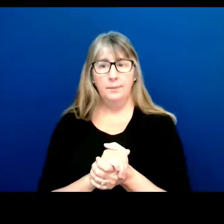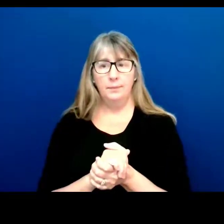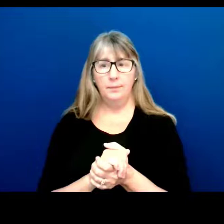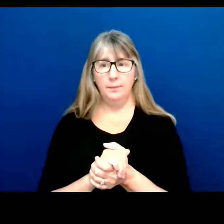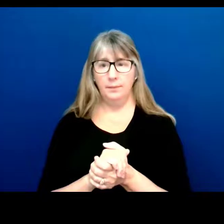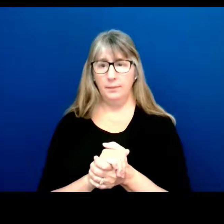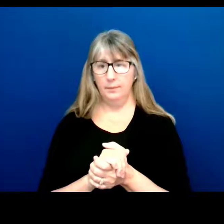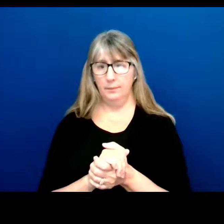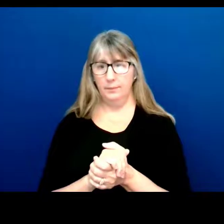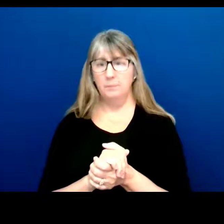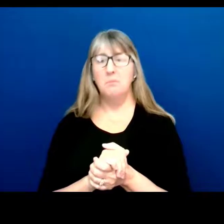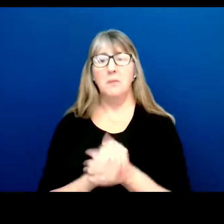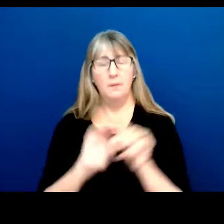Diane Dean: Very good. Thank you, Kathy.